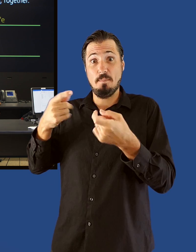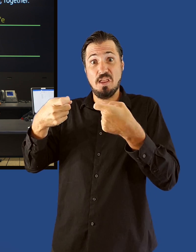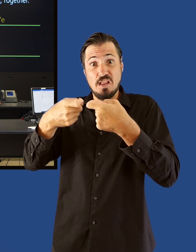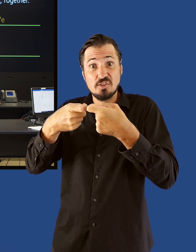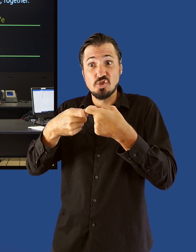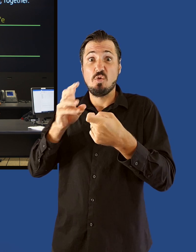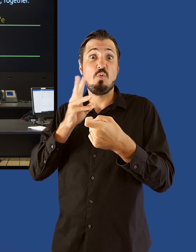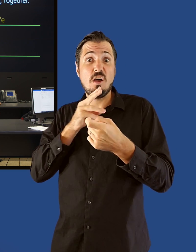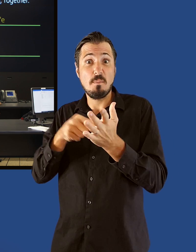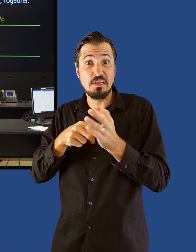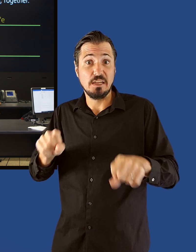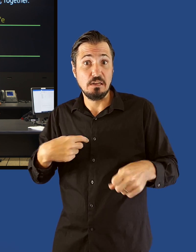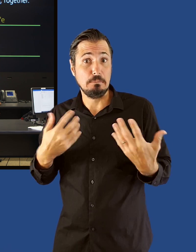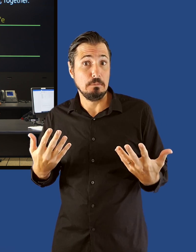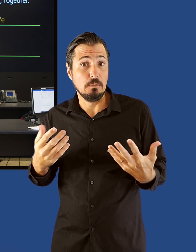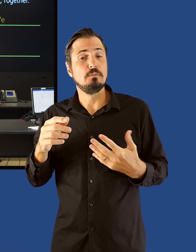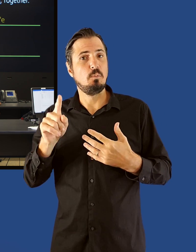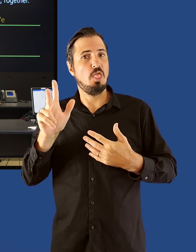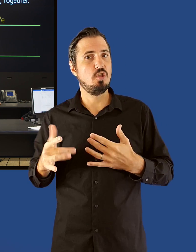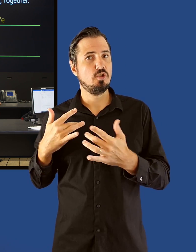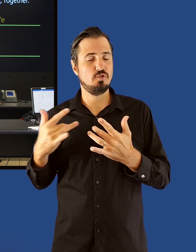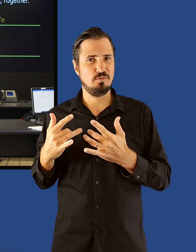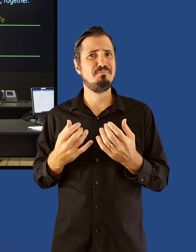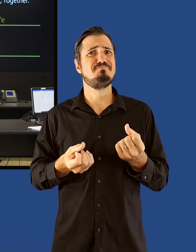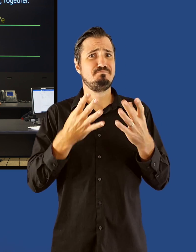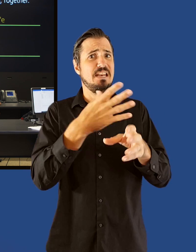Nearly 20 percent have received some type of community food assistance.